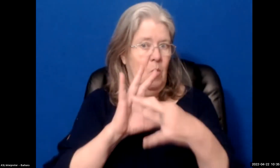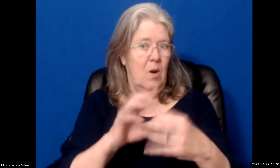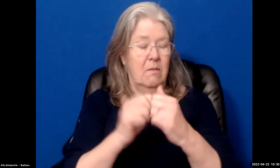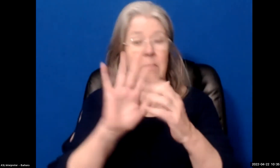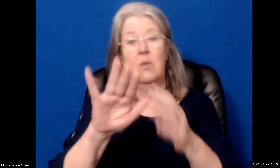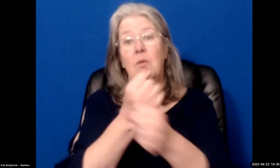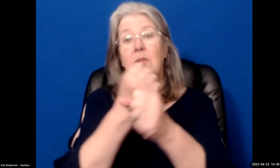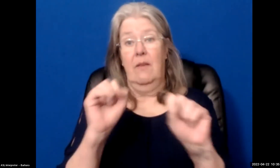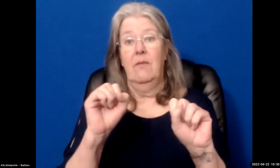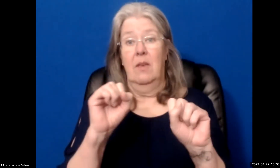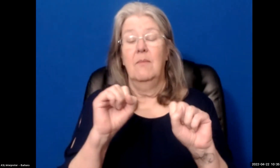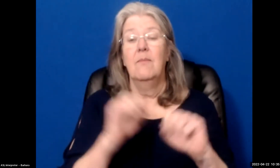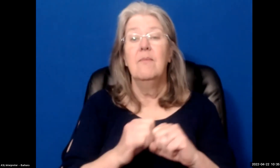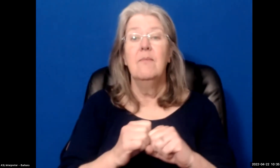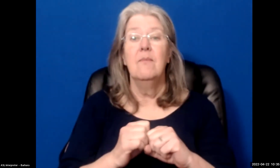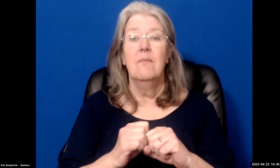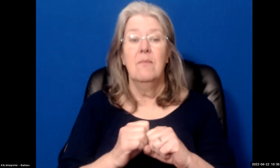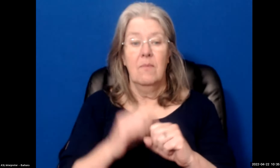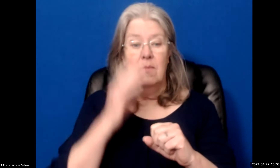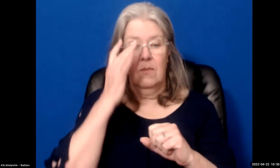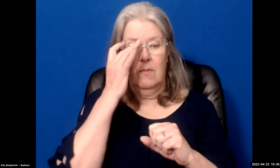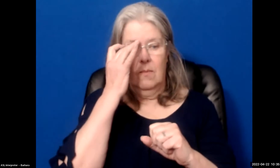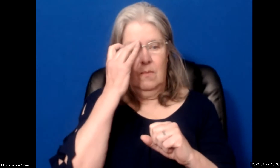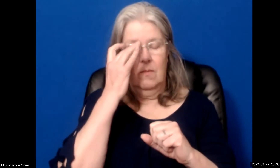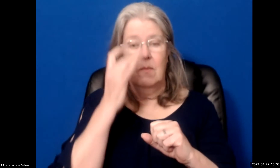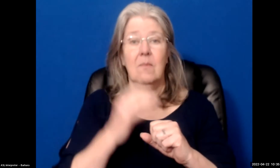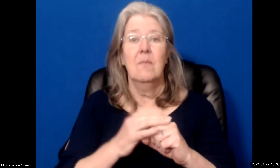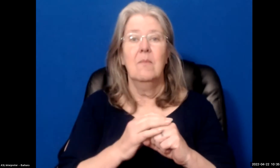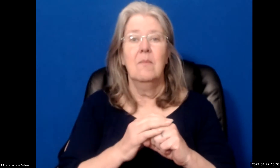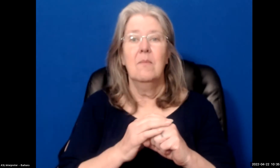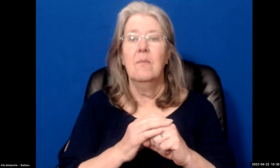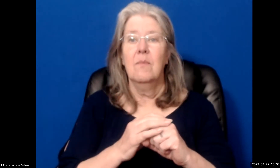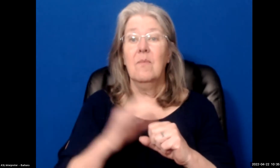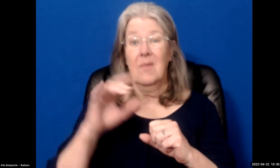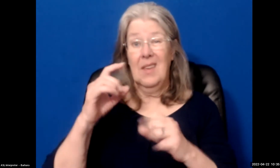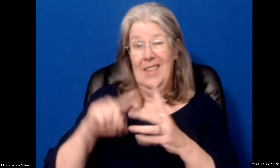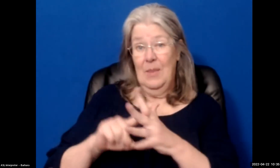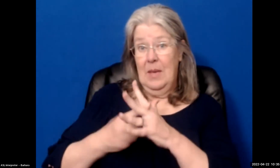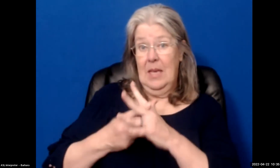Shannon will share her experience and perspective as disability